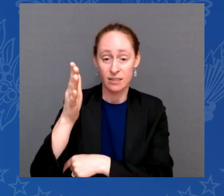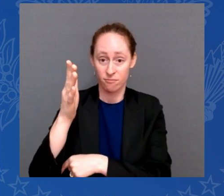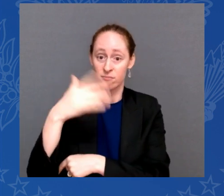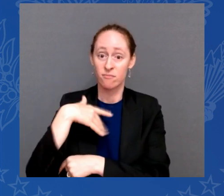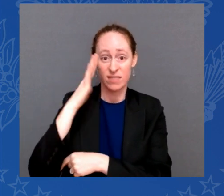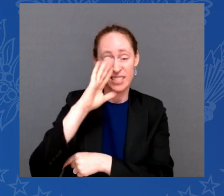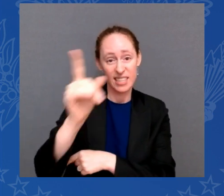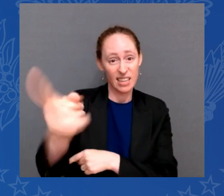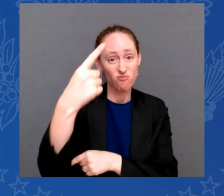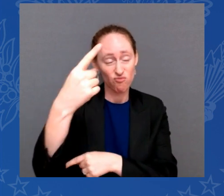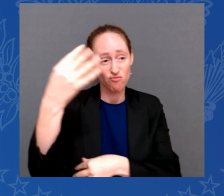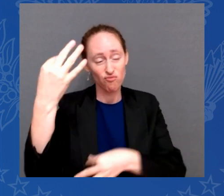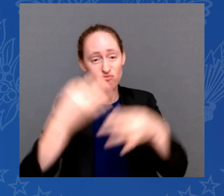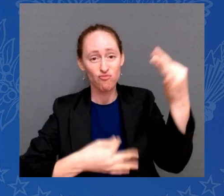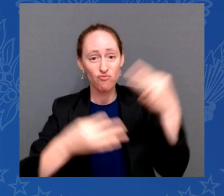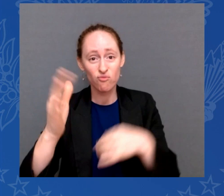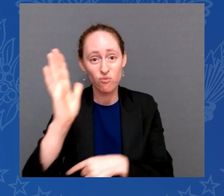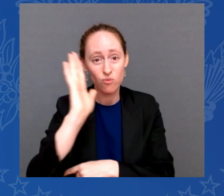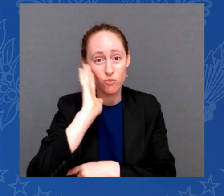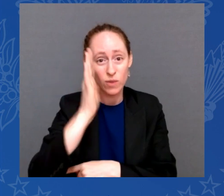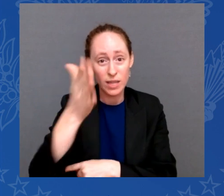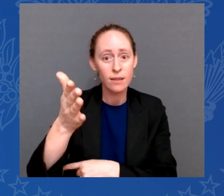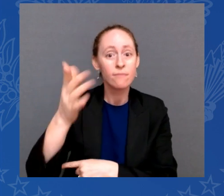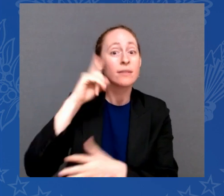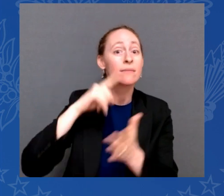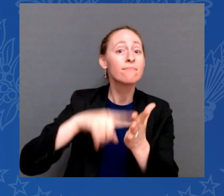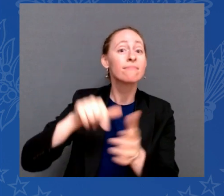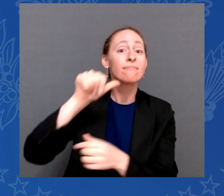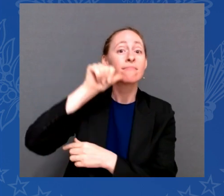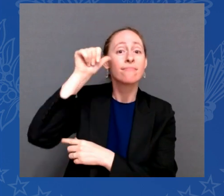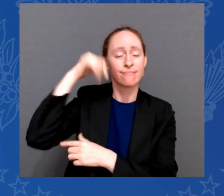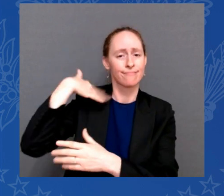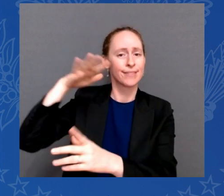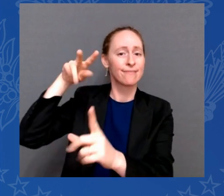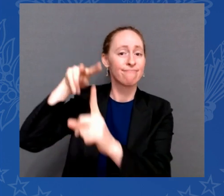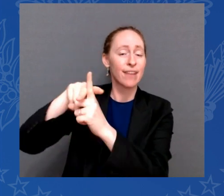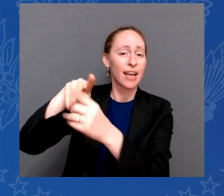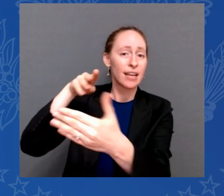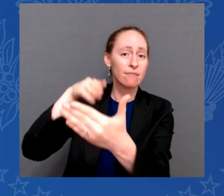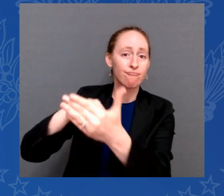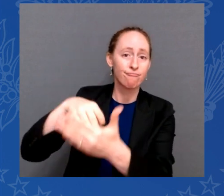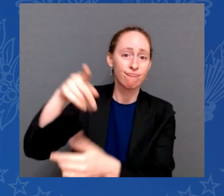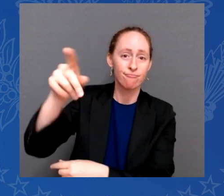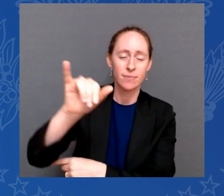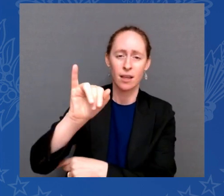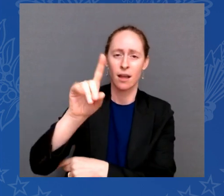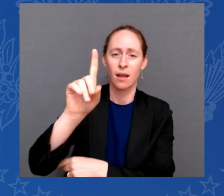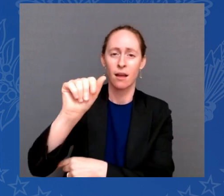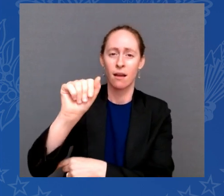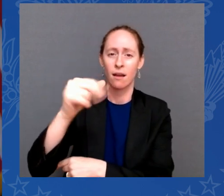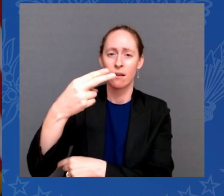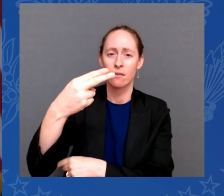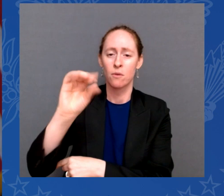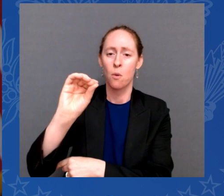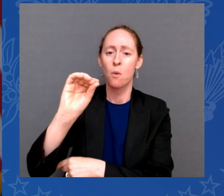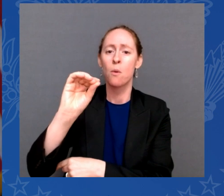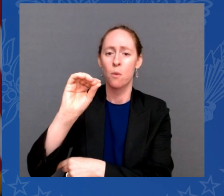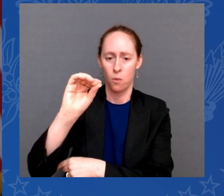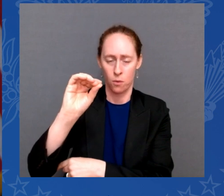against the state of Idaho to hold invalid that state's criminal prohibition on providing abortions as applied to women